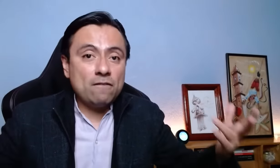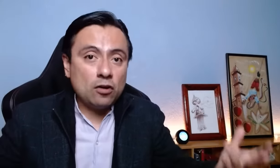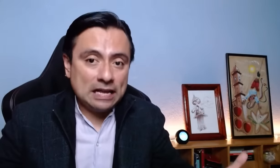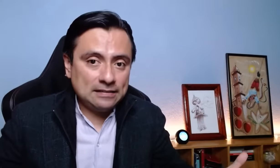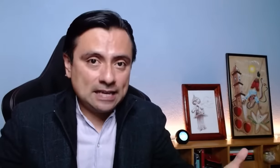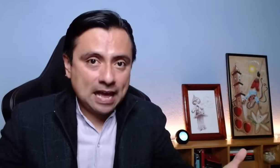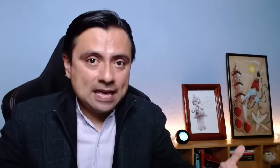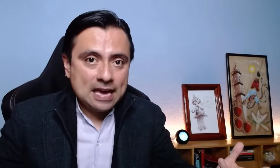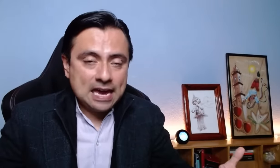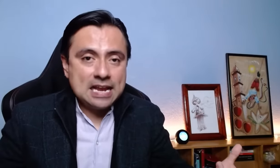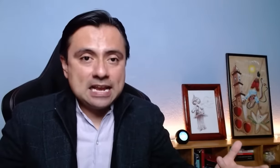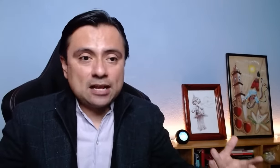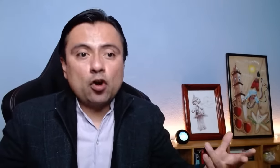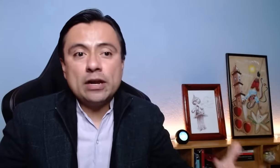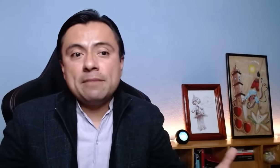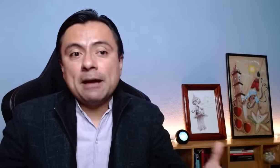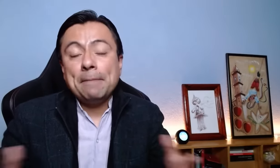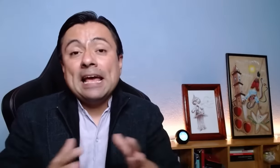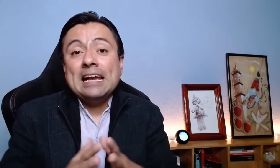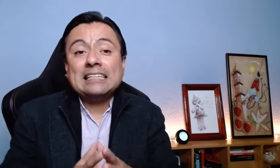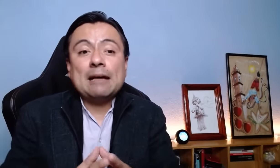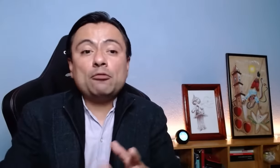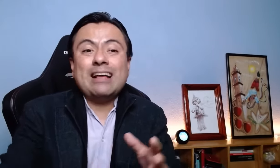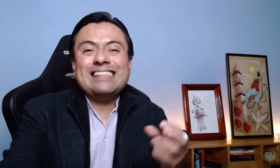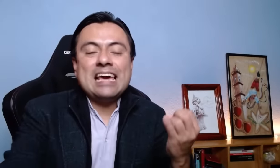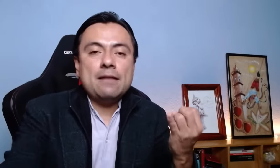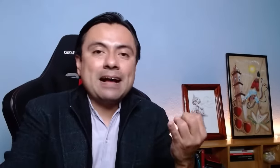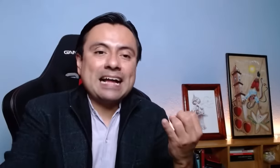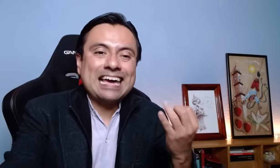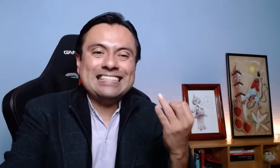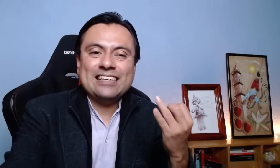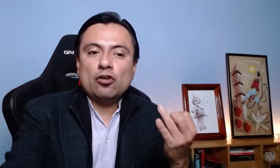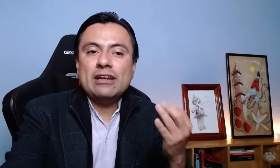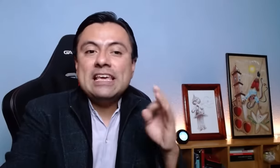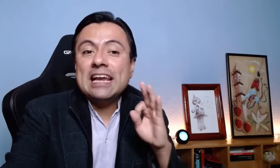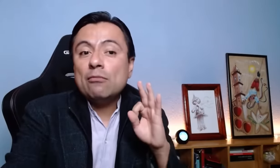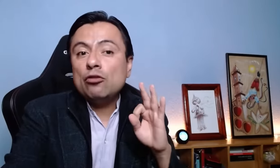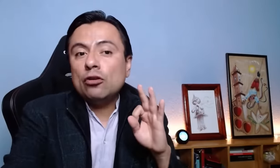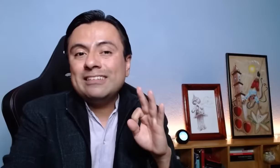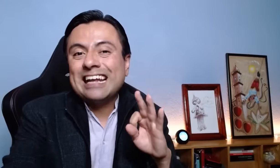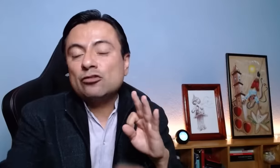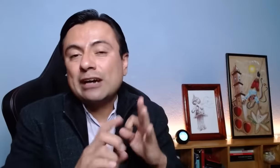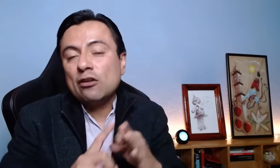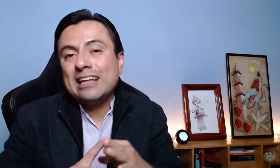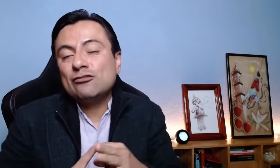a break that has caused the escalation of violence in Colima The captures of basil, ceylon and abalone